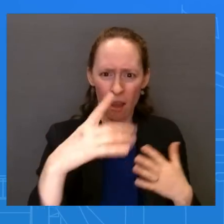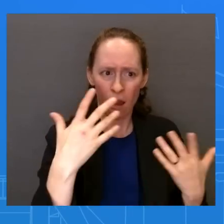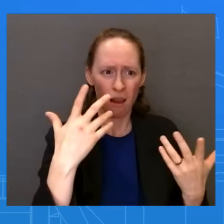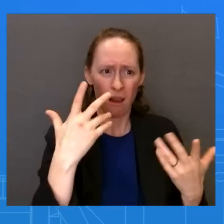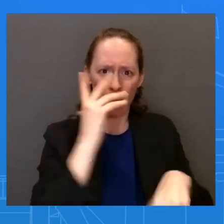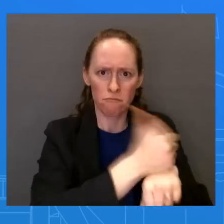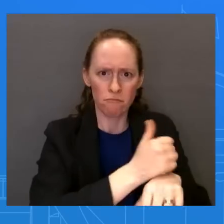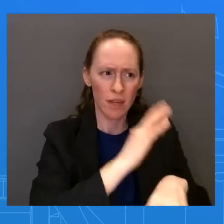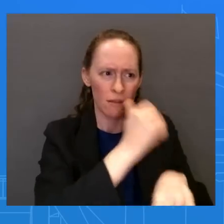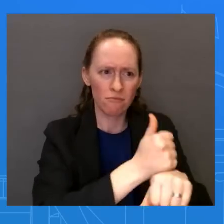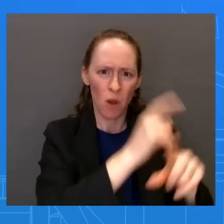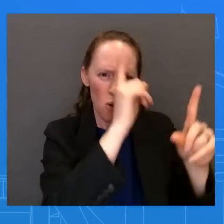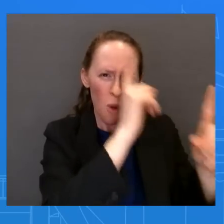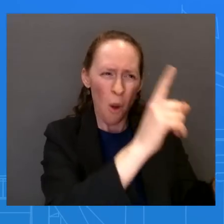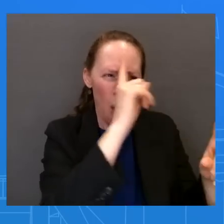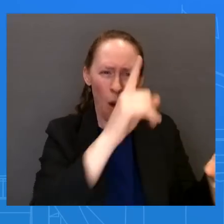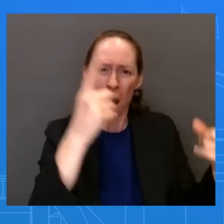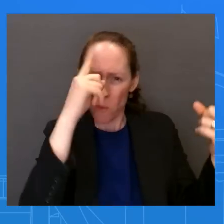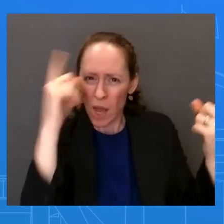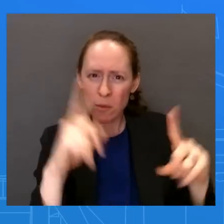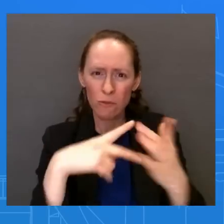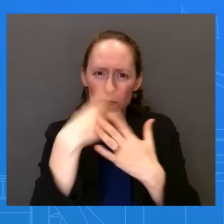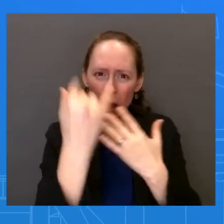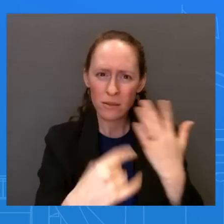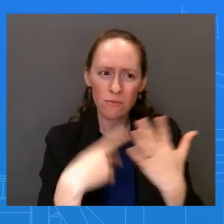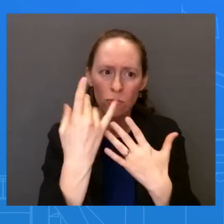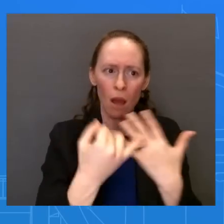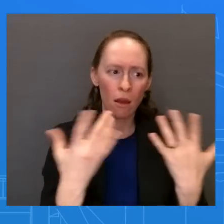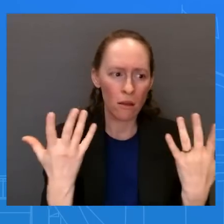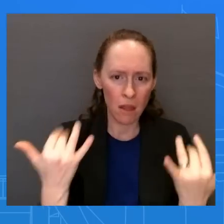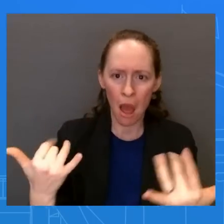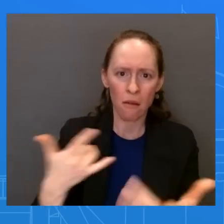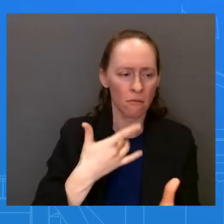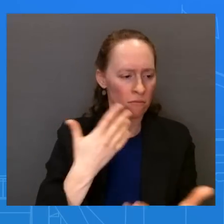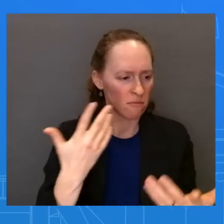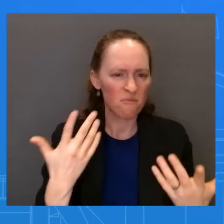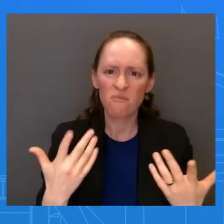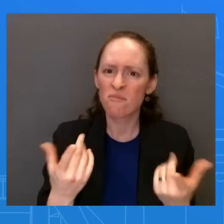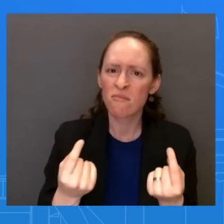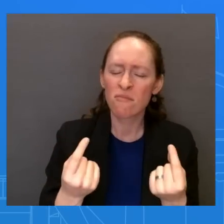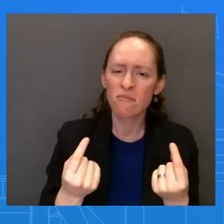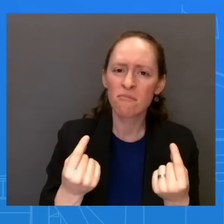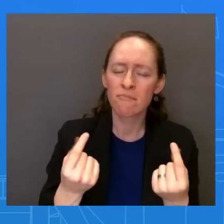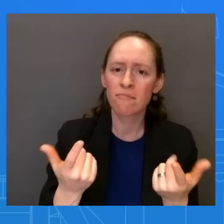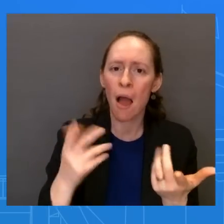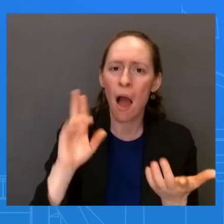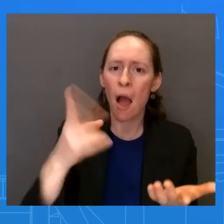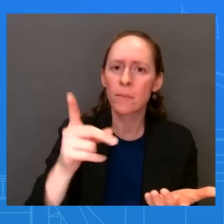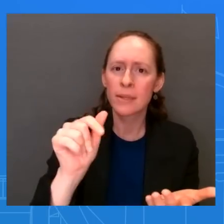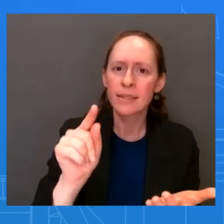Ms. Jean-Pierre: No, it's a very good question. Look, President Biden was very pleased with the summit and its outcome, including his personal engagement